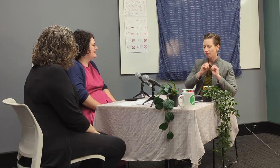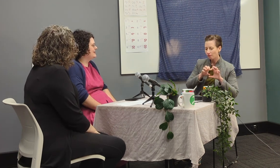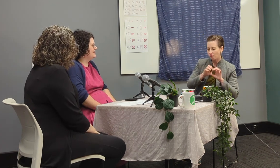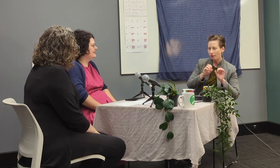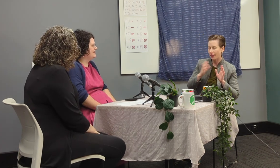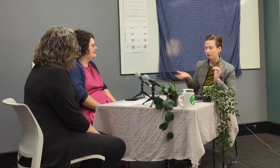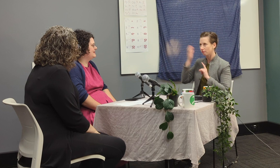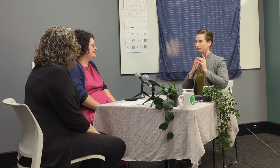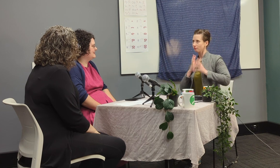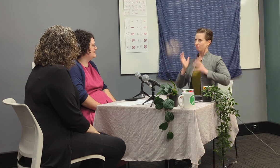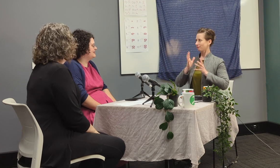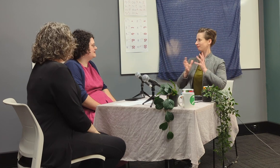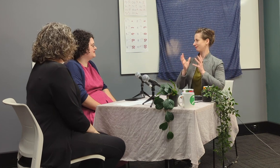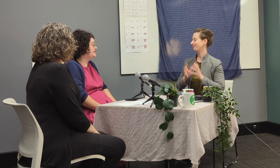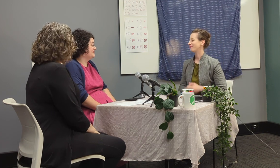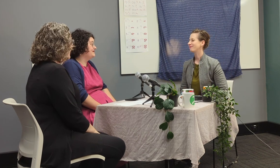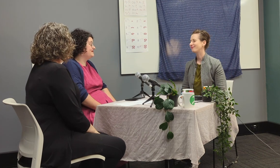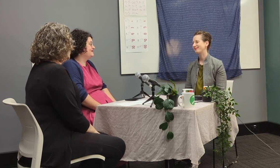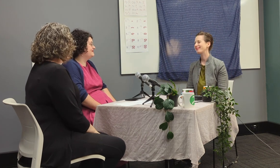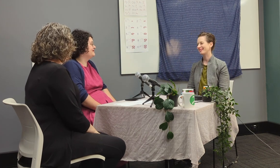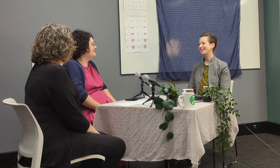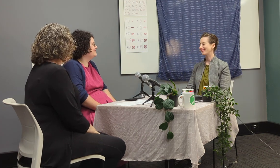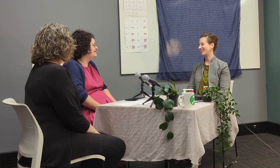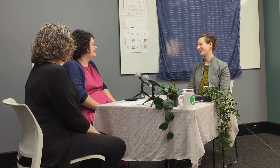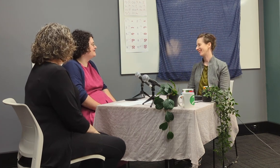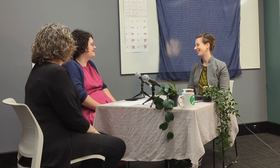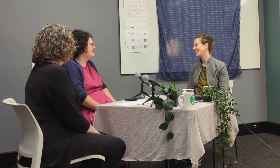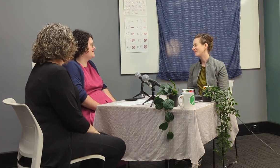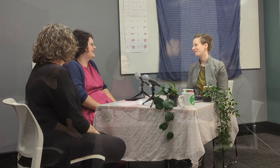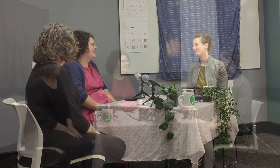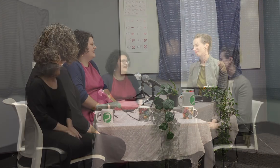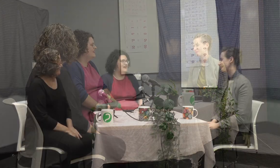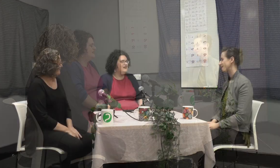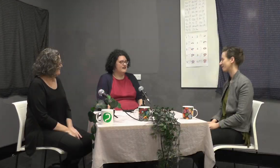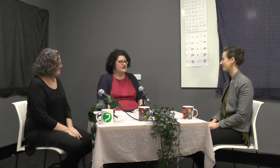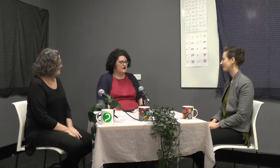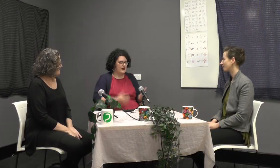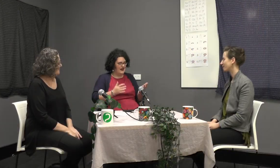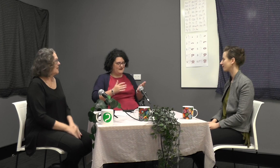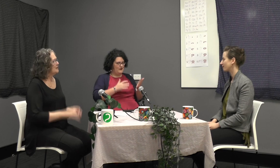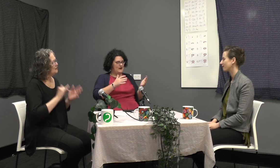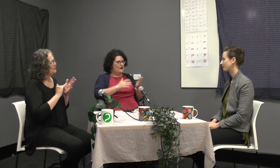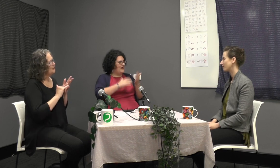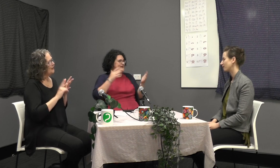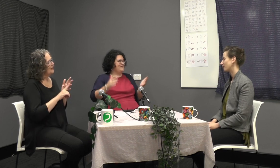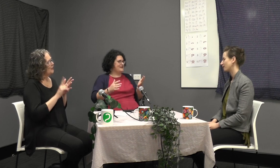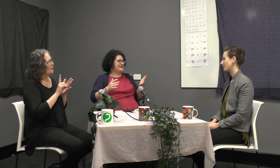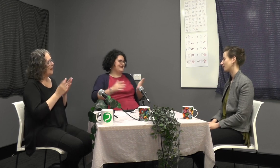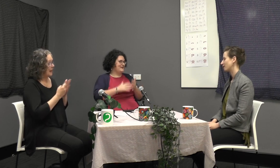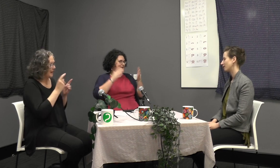Basic information and then the enactment would occur in the signing during the more exciting parts. G: What happened after this?